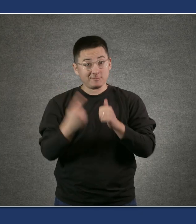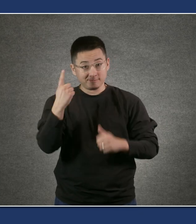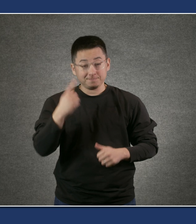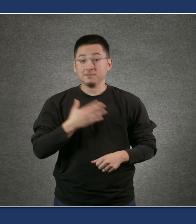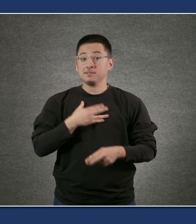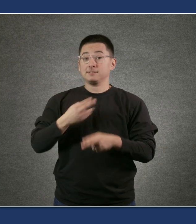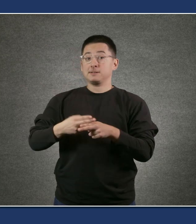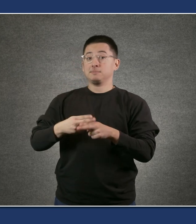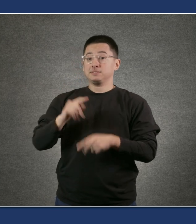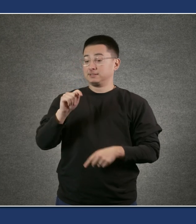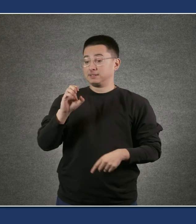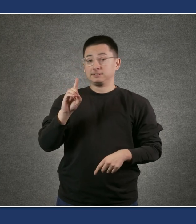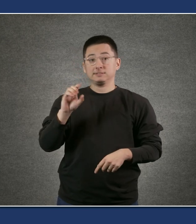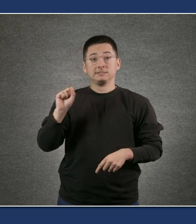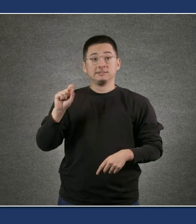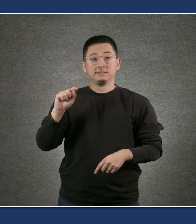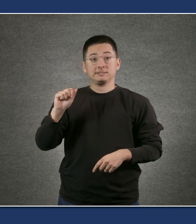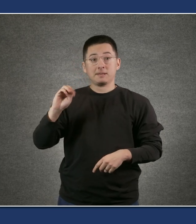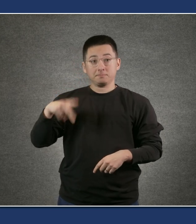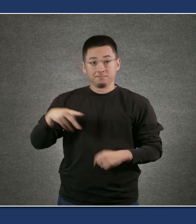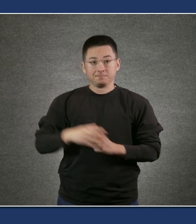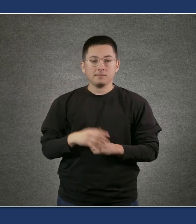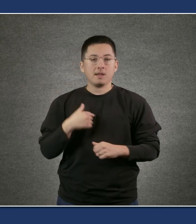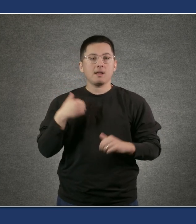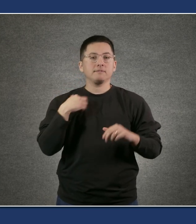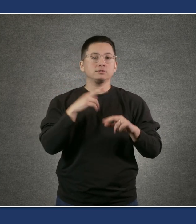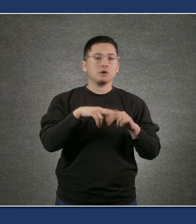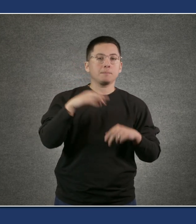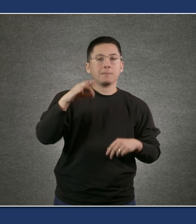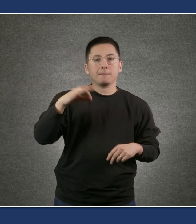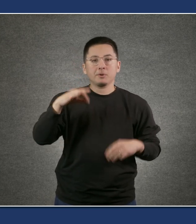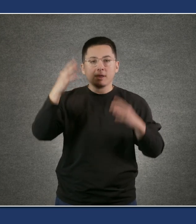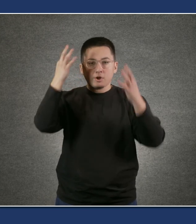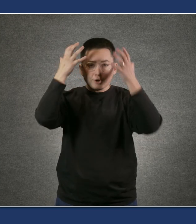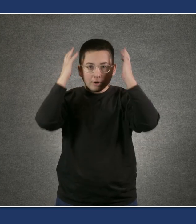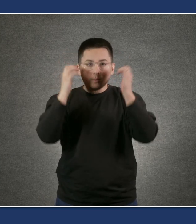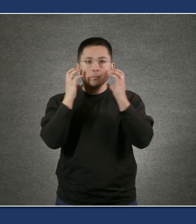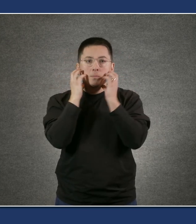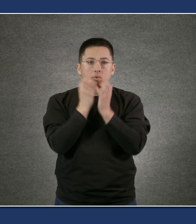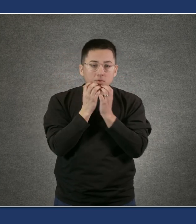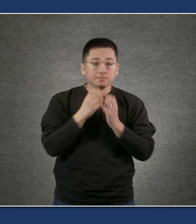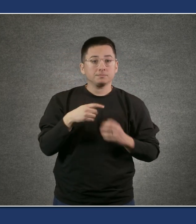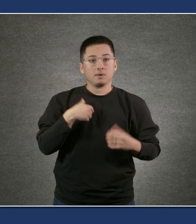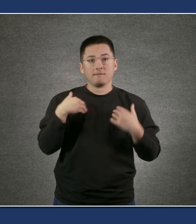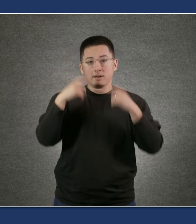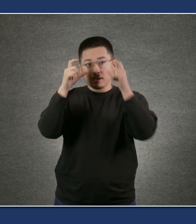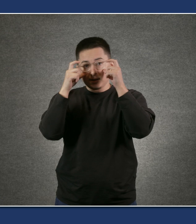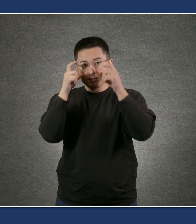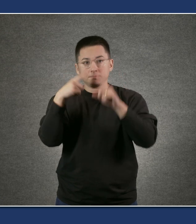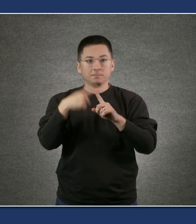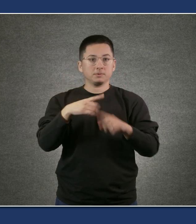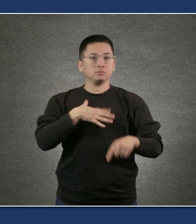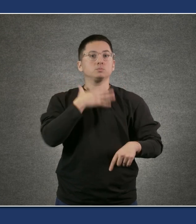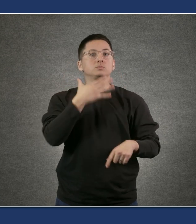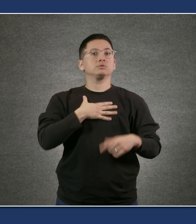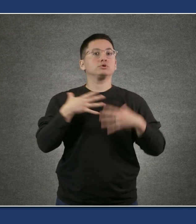My name is Ted Stamp. I have salt and pepper hair and beard, and I'm wearing glasses and a turtleneck sweater.